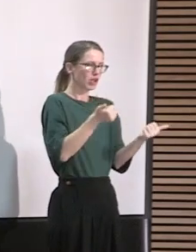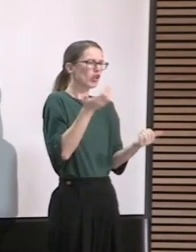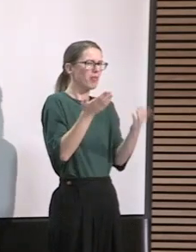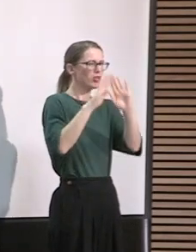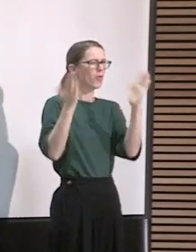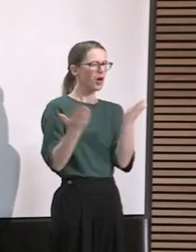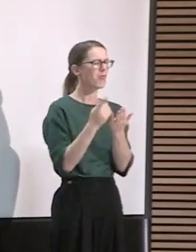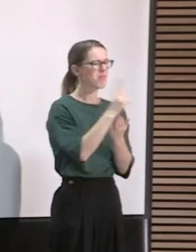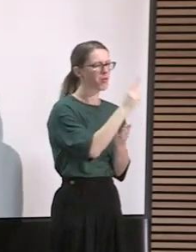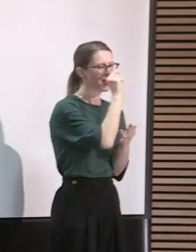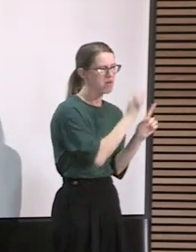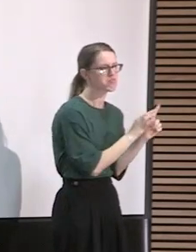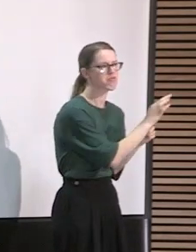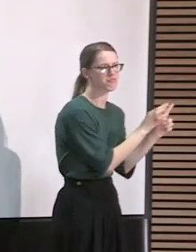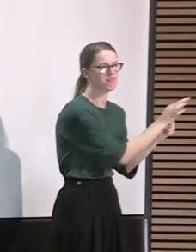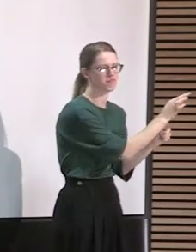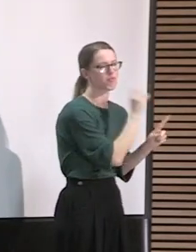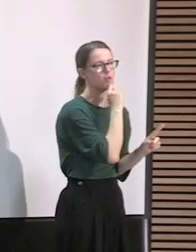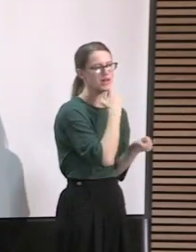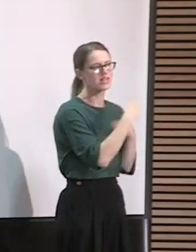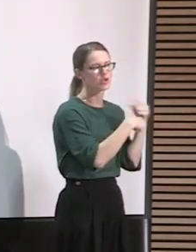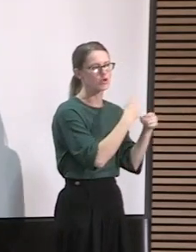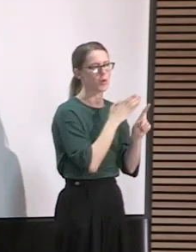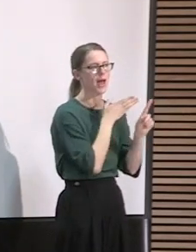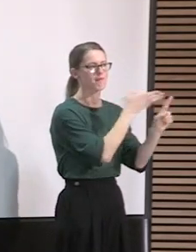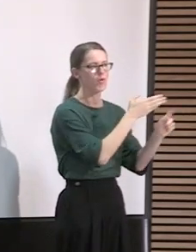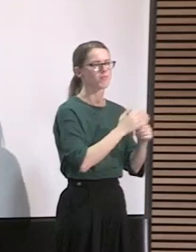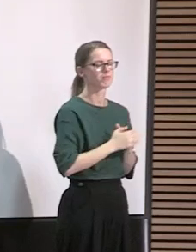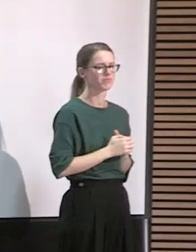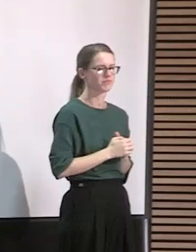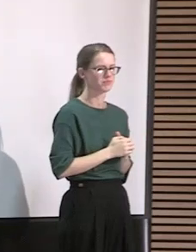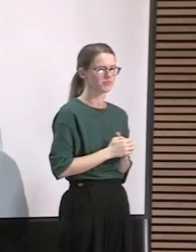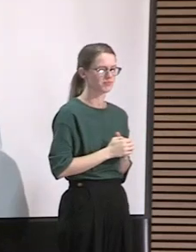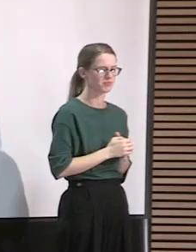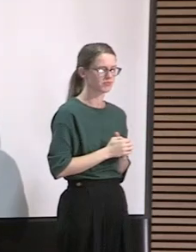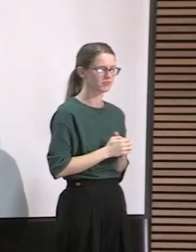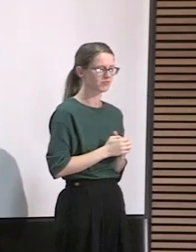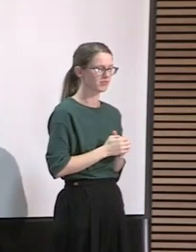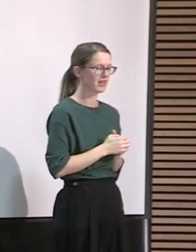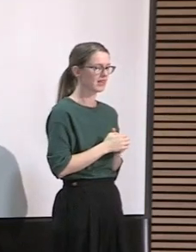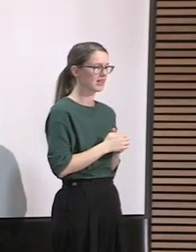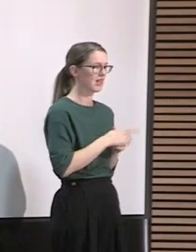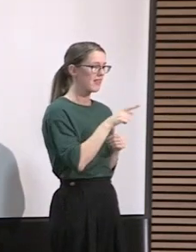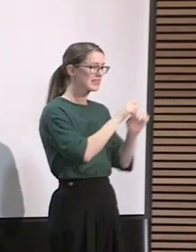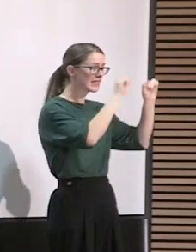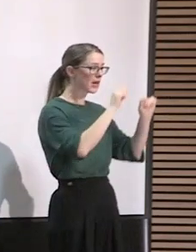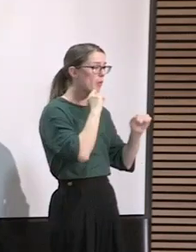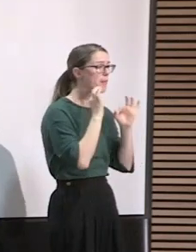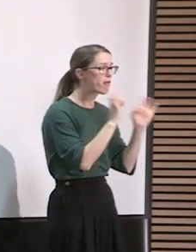number of cases that we have,